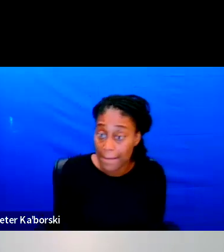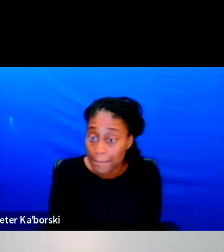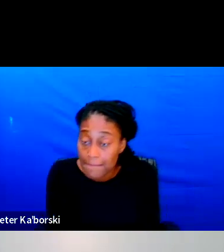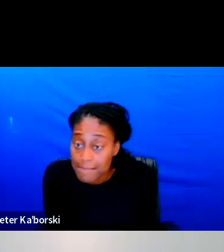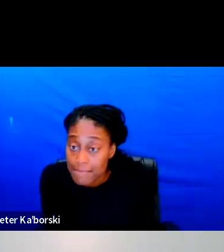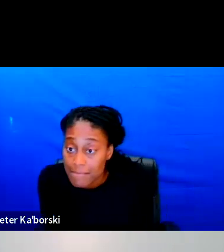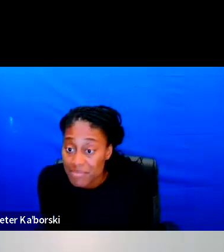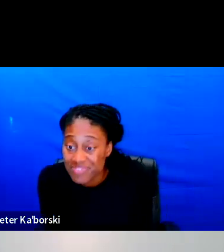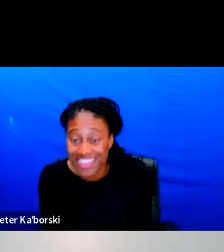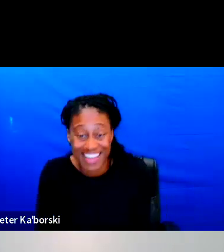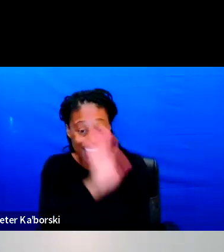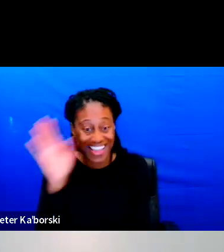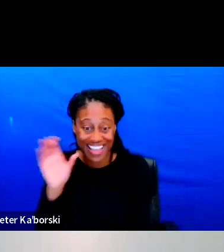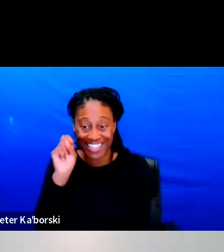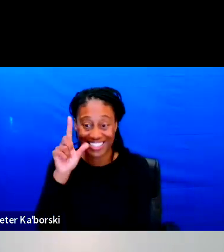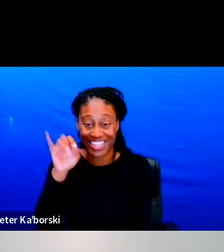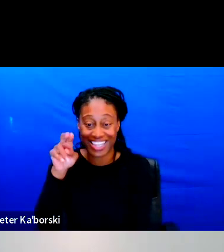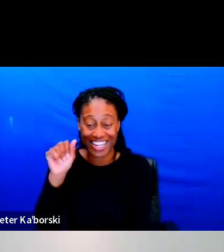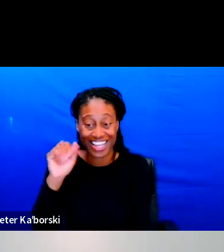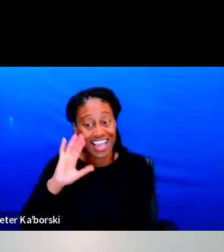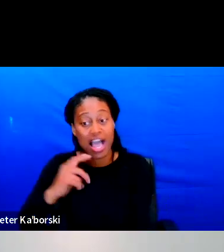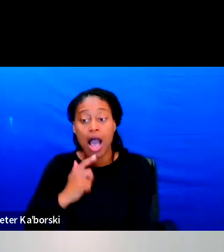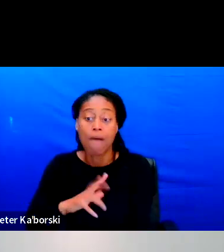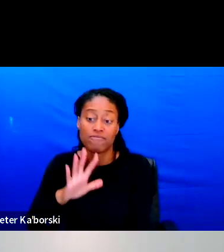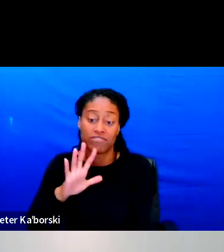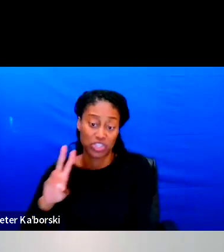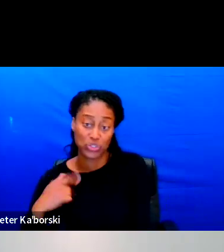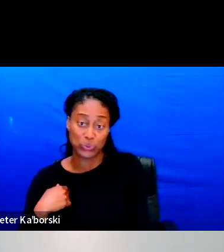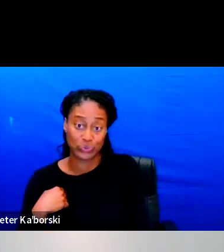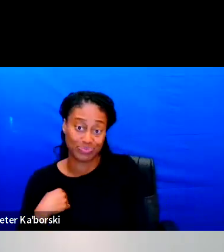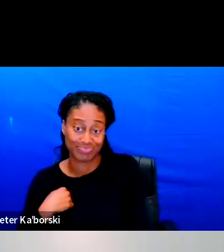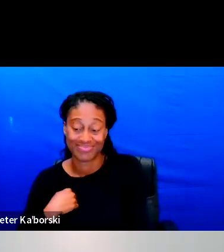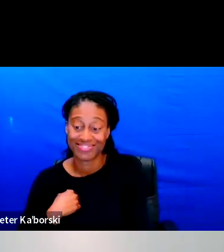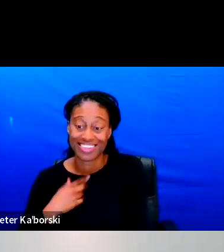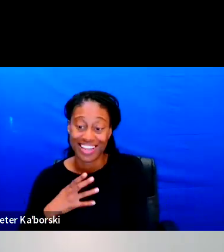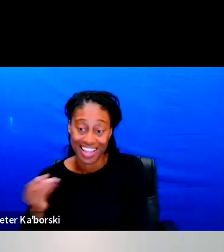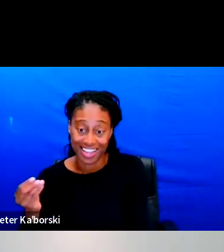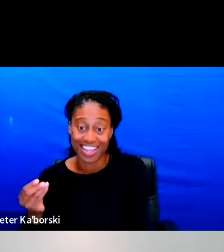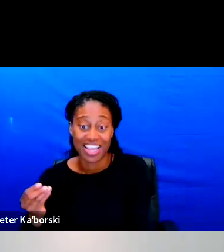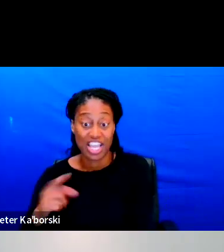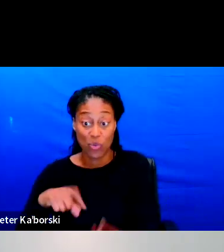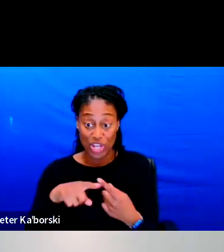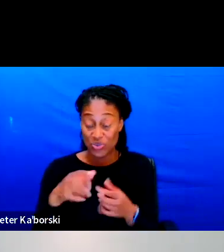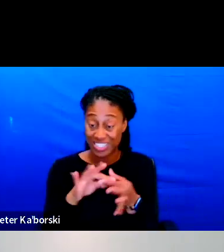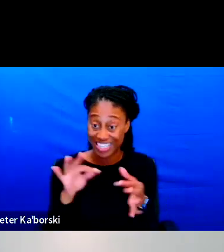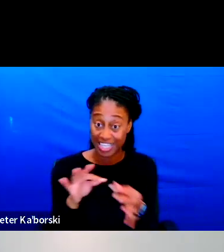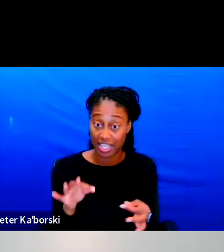Sandra McBroom: Hi, Selina. Sandra McBroom: I'm 52 and so I'm when you said, Did you say 40?